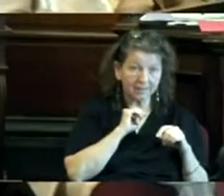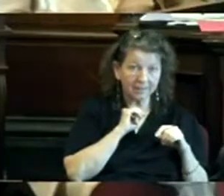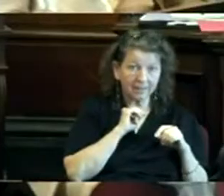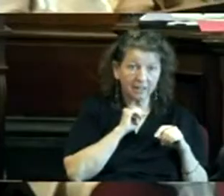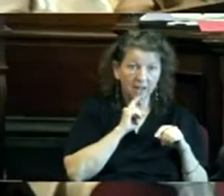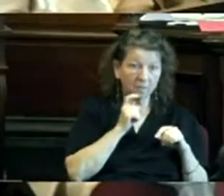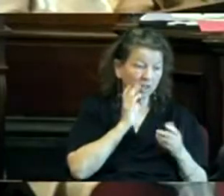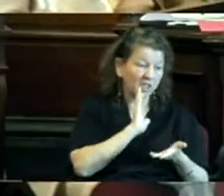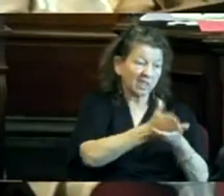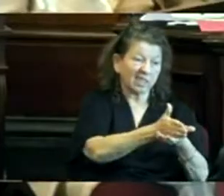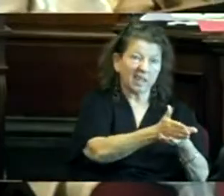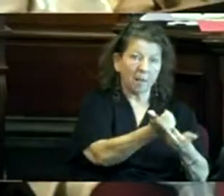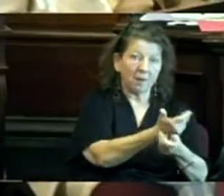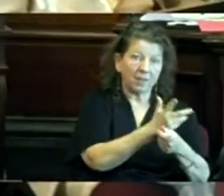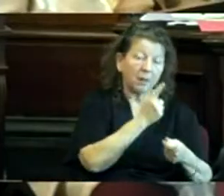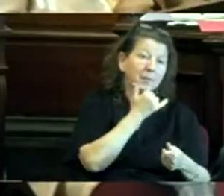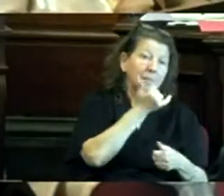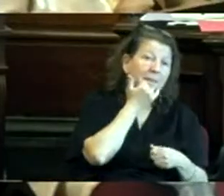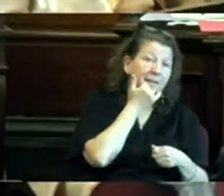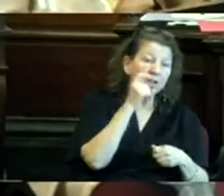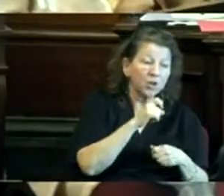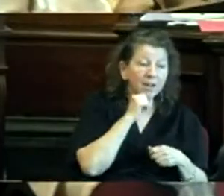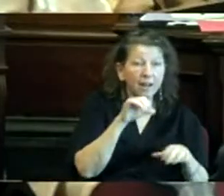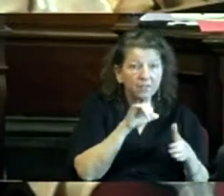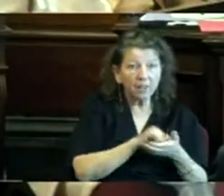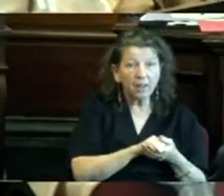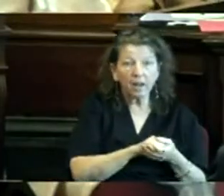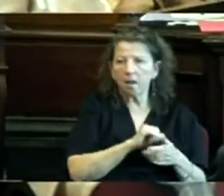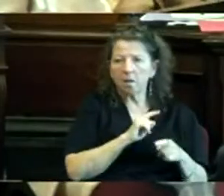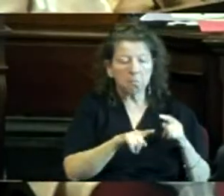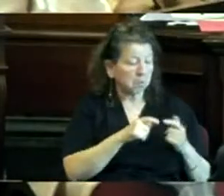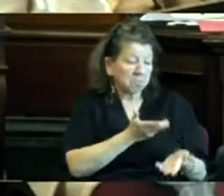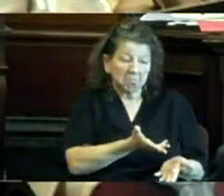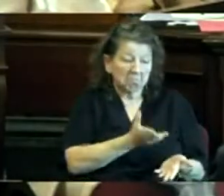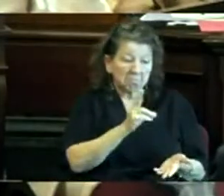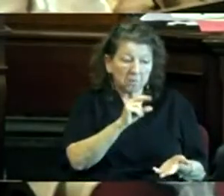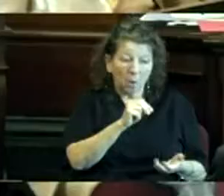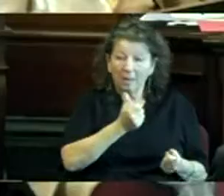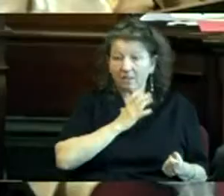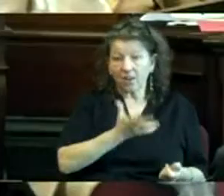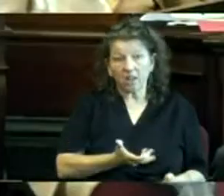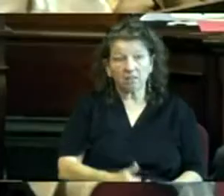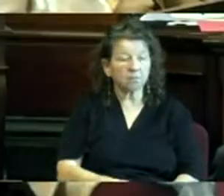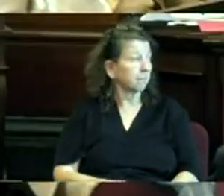dealing with something here we can't deal with? I mean, is it something that just stop this